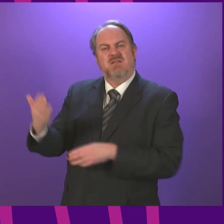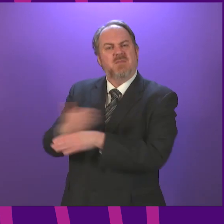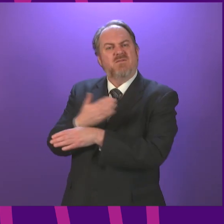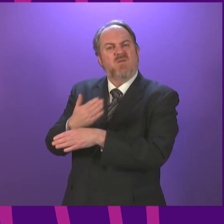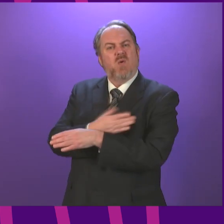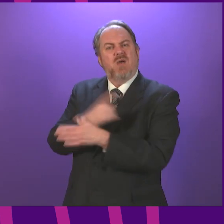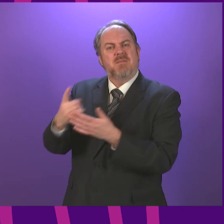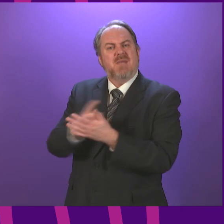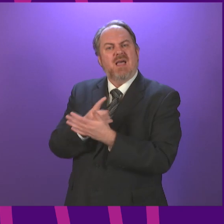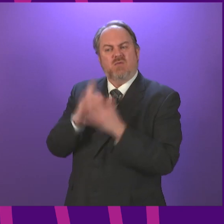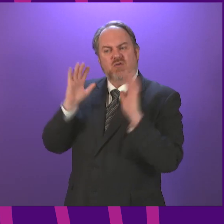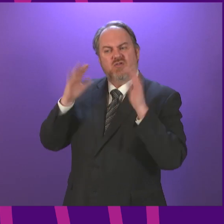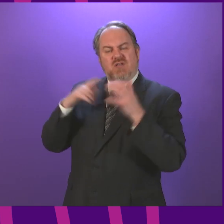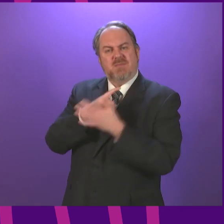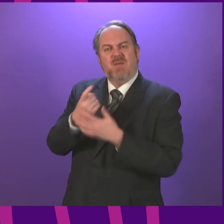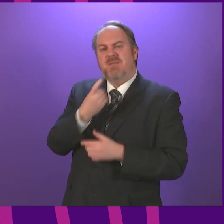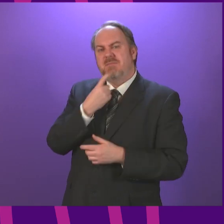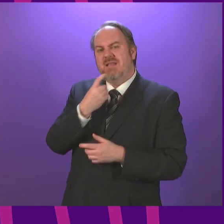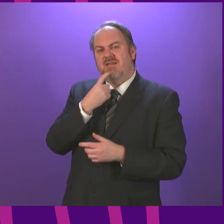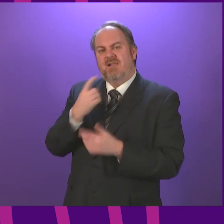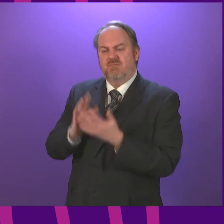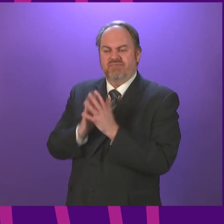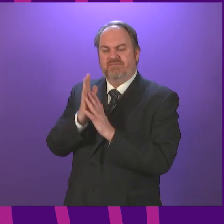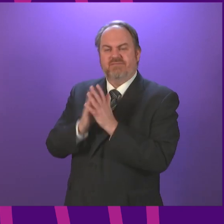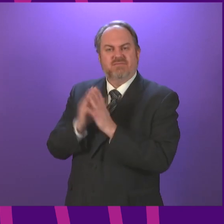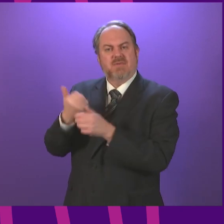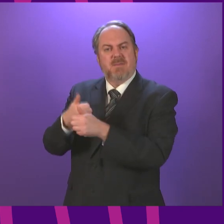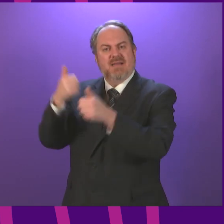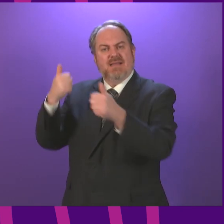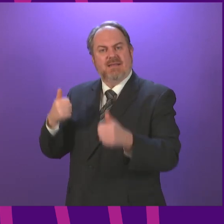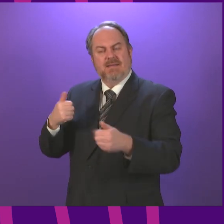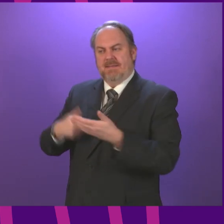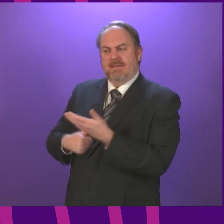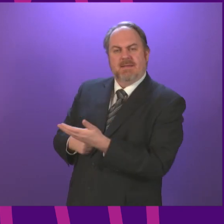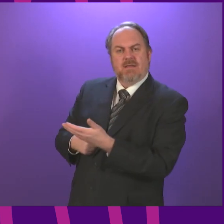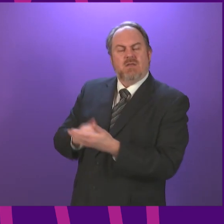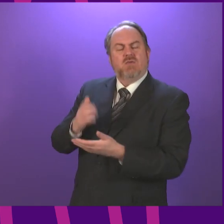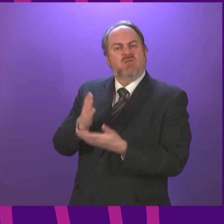First Minister outlined a series of securities and guarantees that the Scottish Government